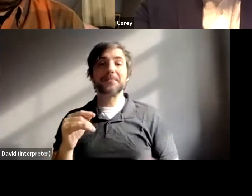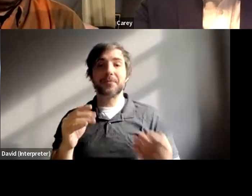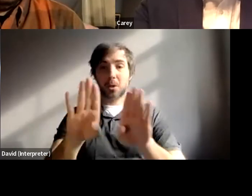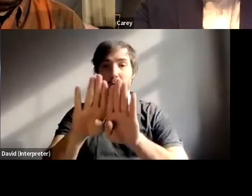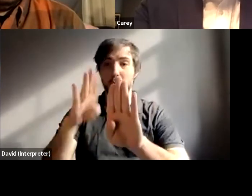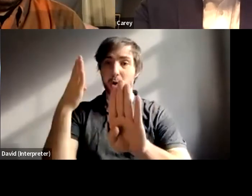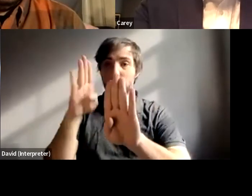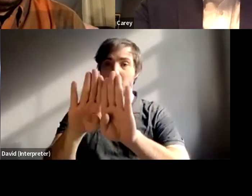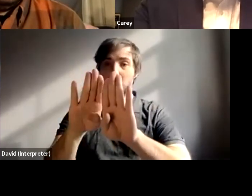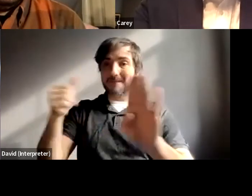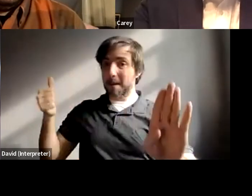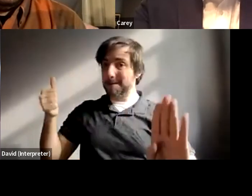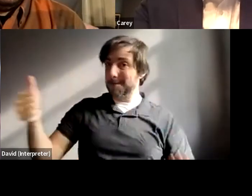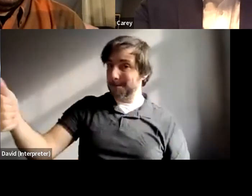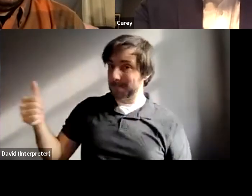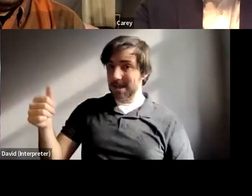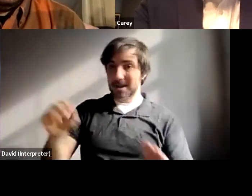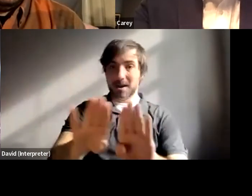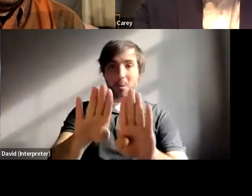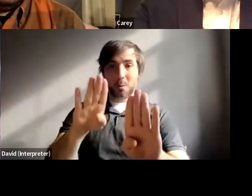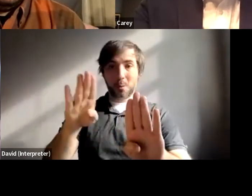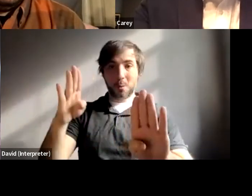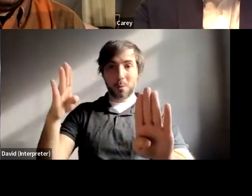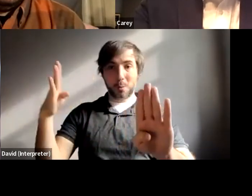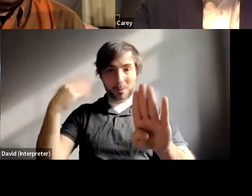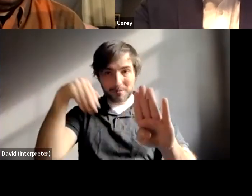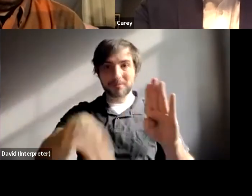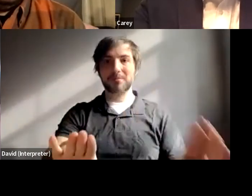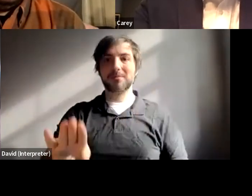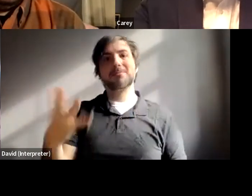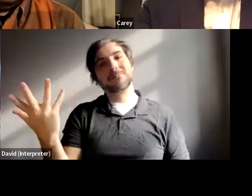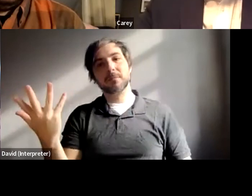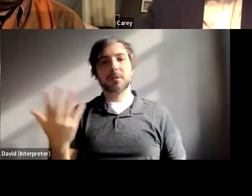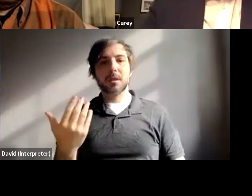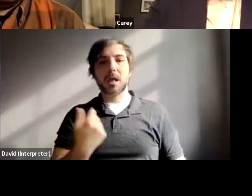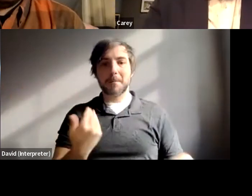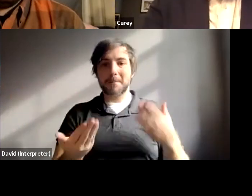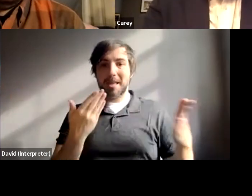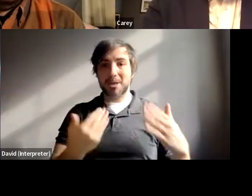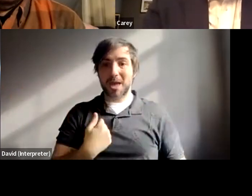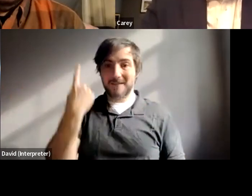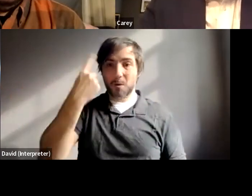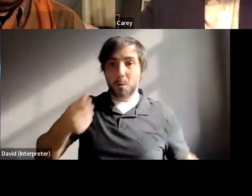, it might -- you have a person in a wheelchair that has the use of one arm, presses the button, put